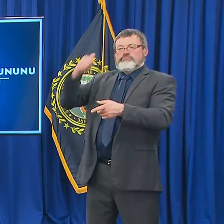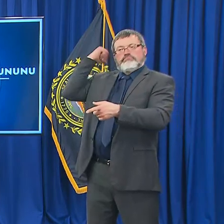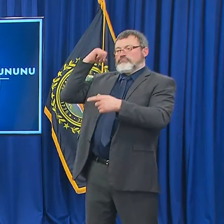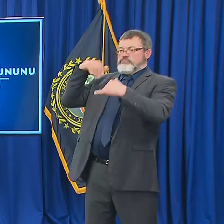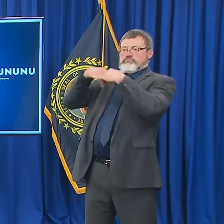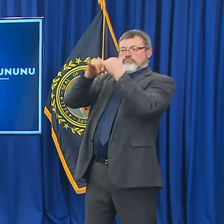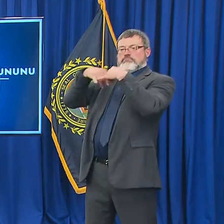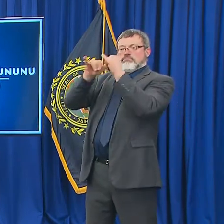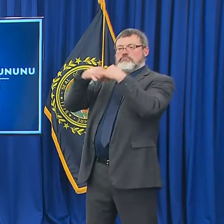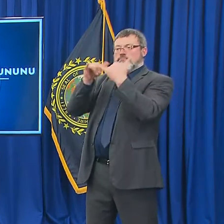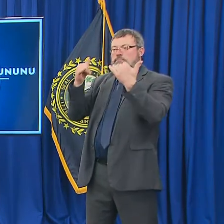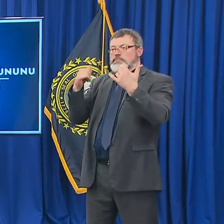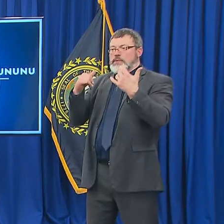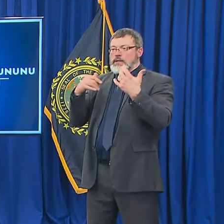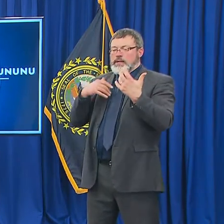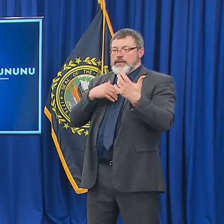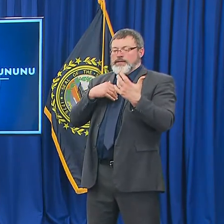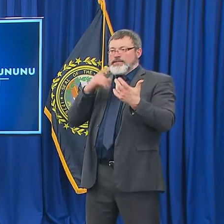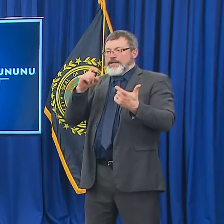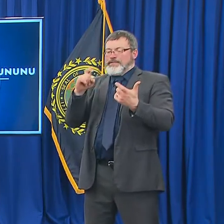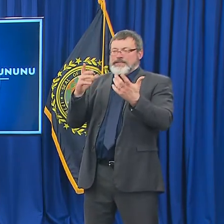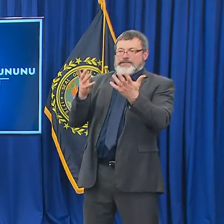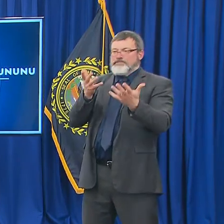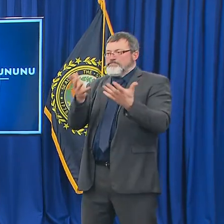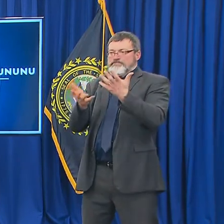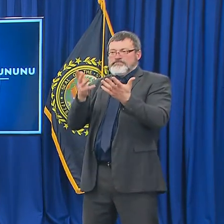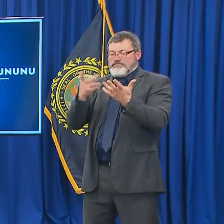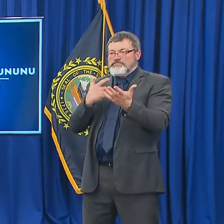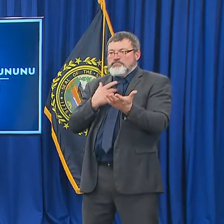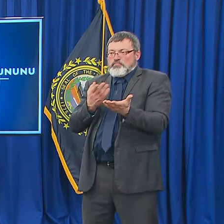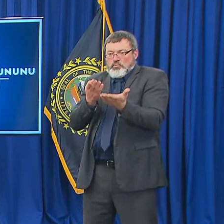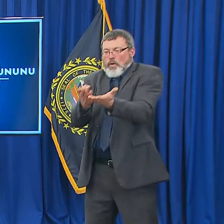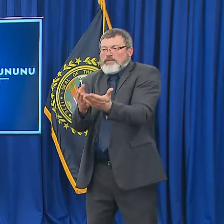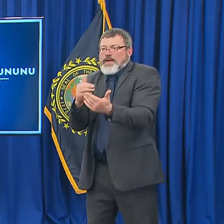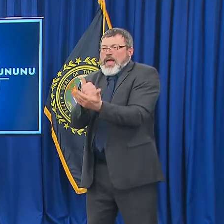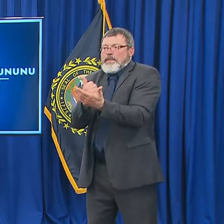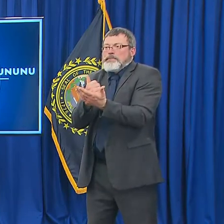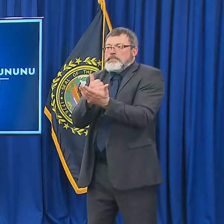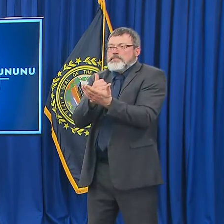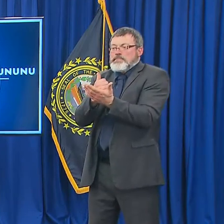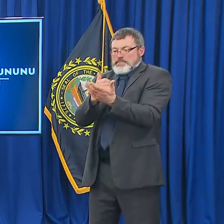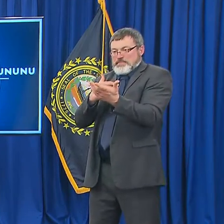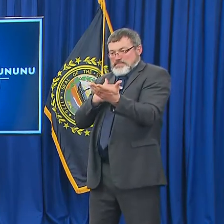I mean that. And they've been very brazen and very vocal about that. But that's OK. They don't want to help.